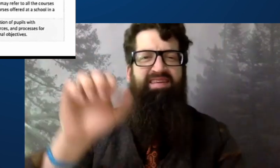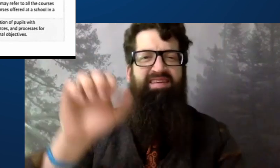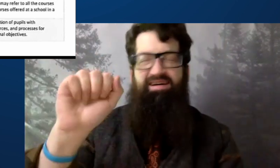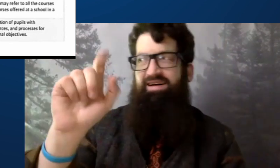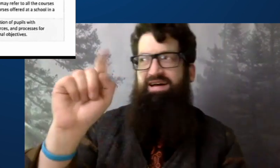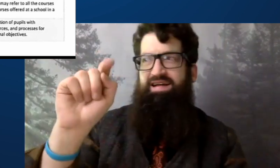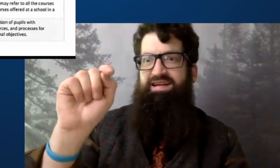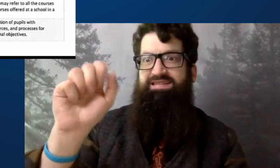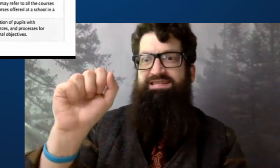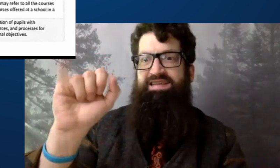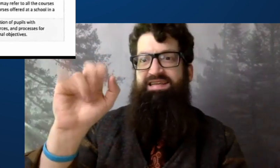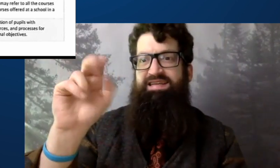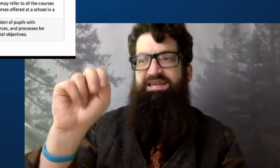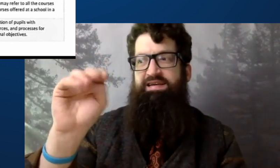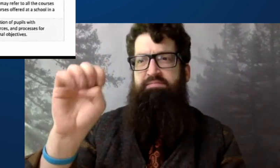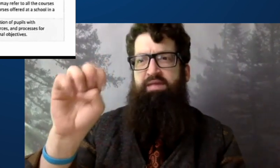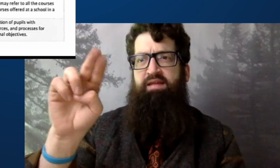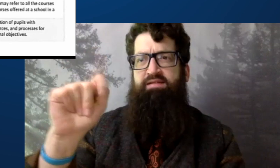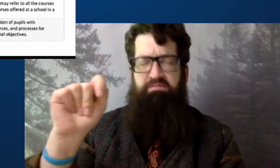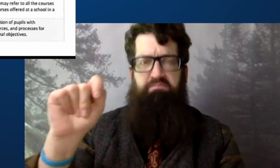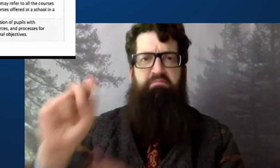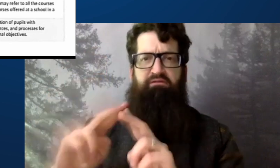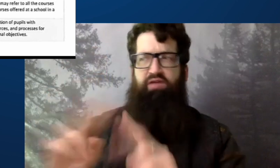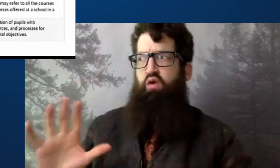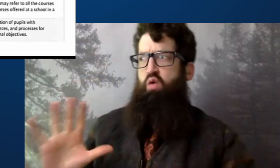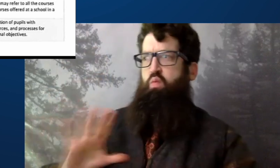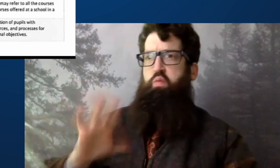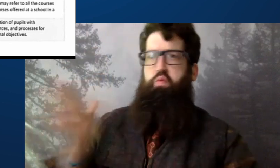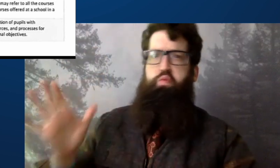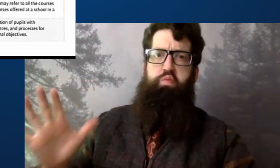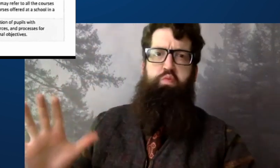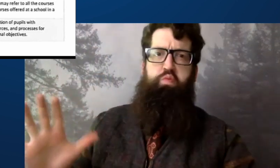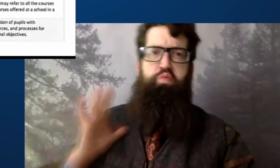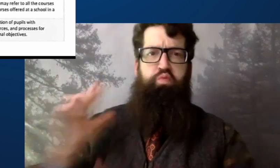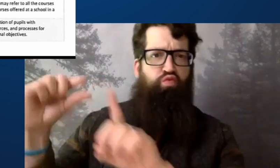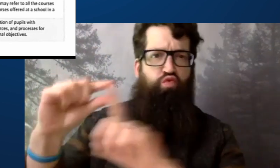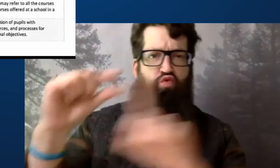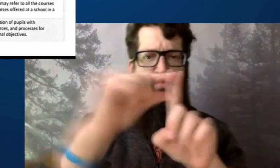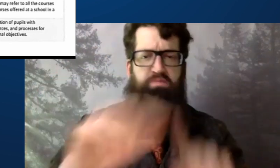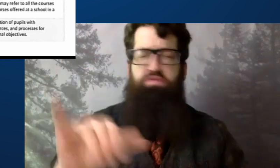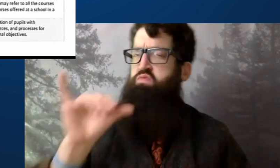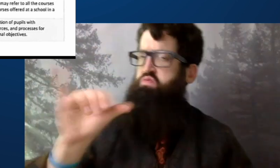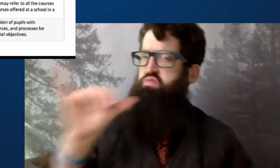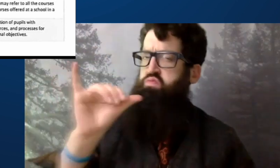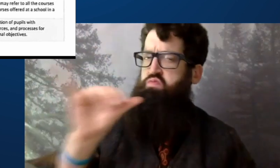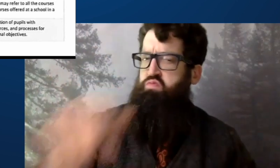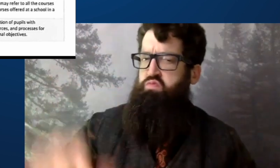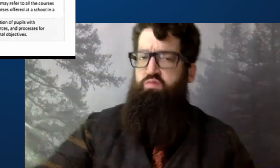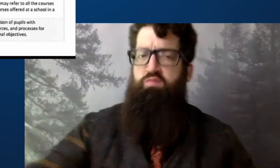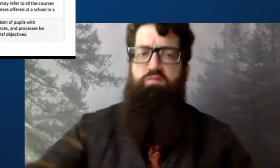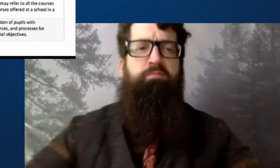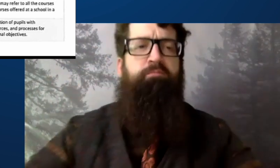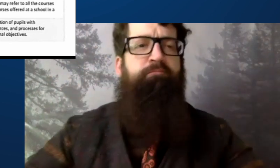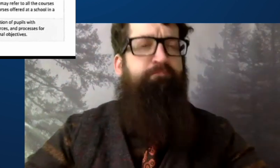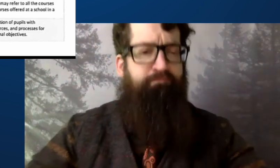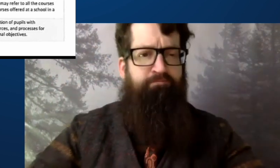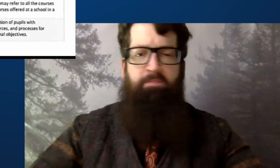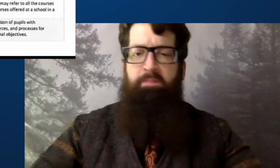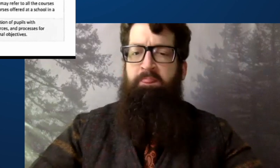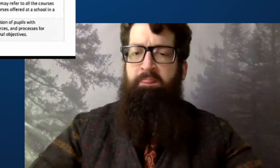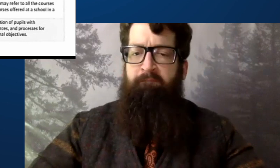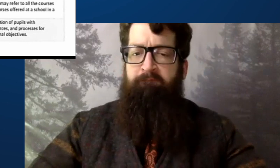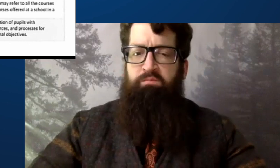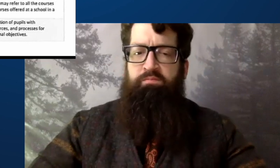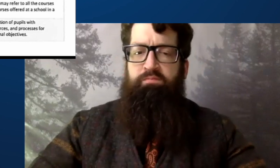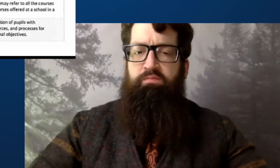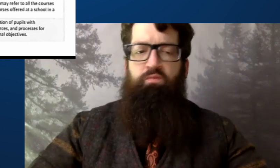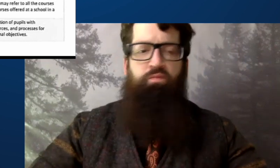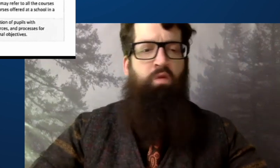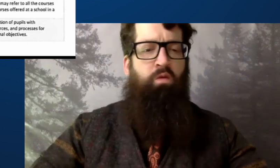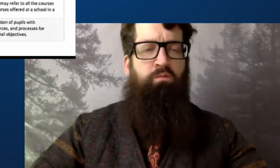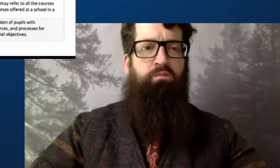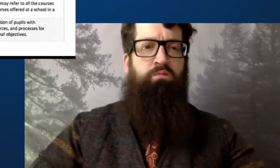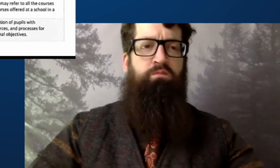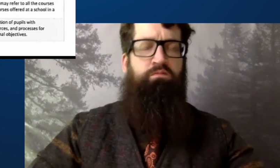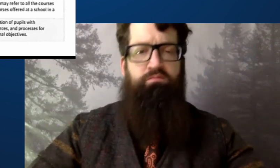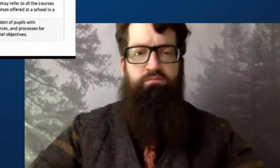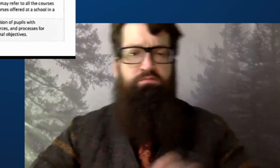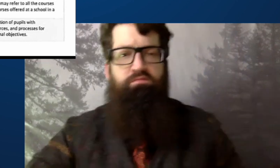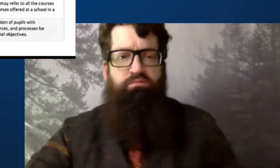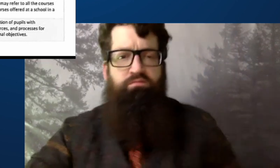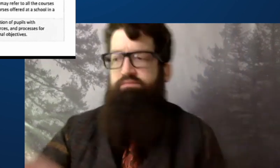For me, the word that I see is Evaluating entertainment.